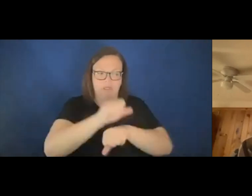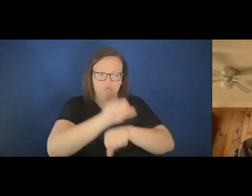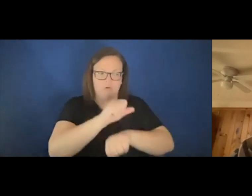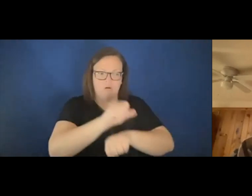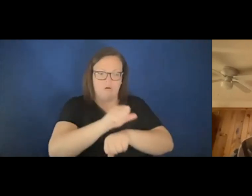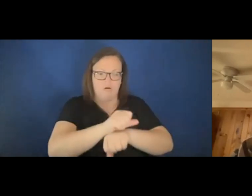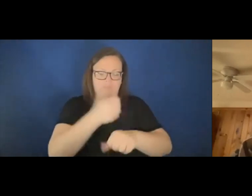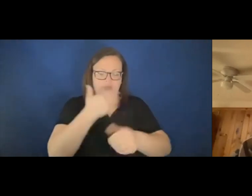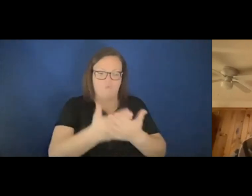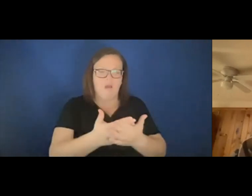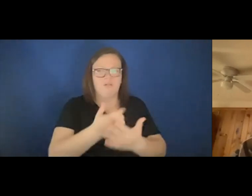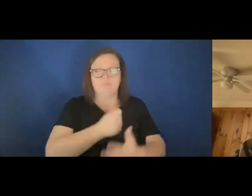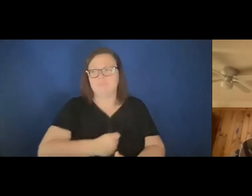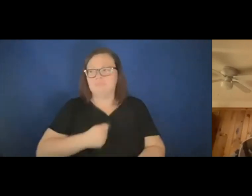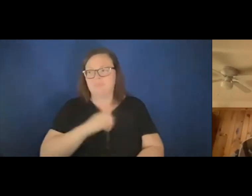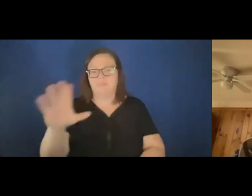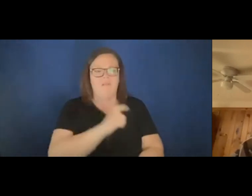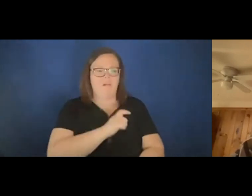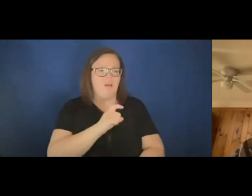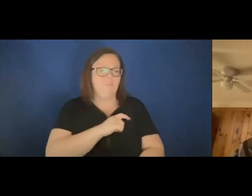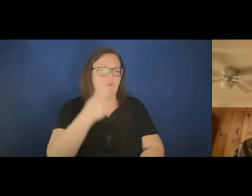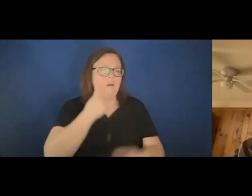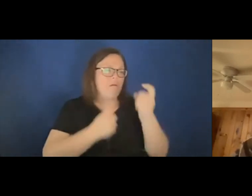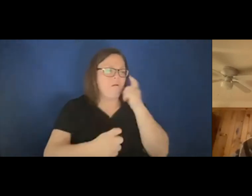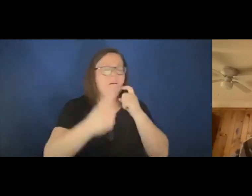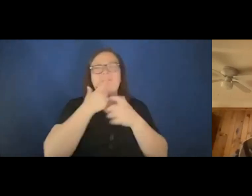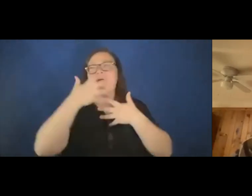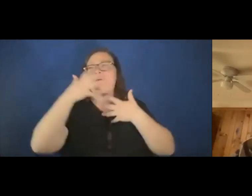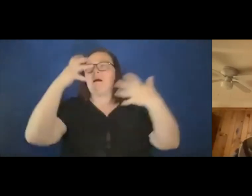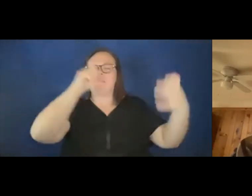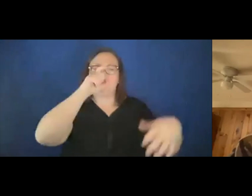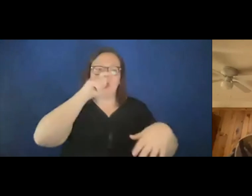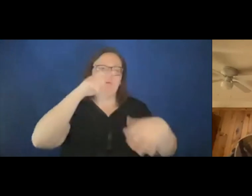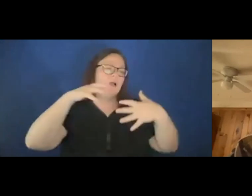my apology a cop. I out cry the eagles. My mother holds a butterfly